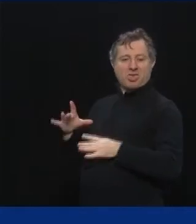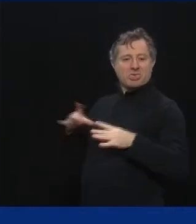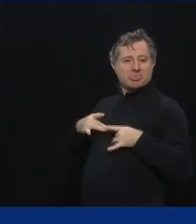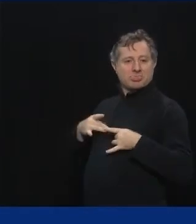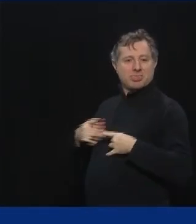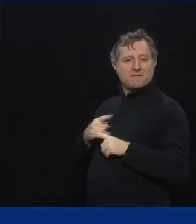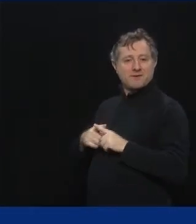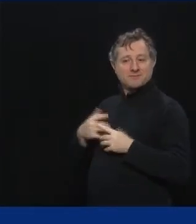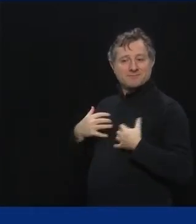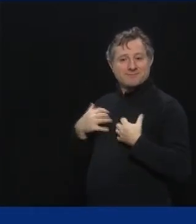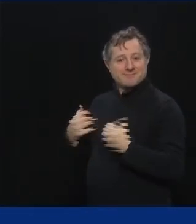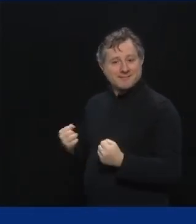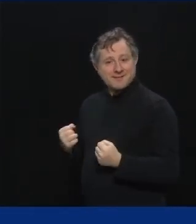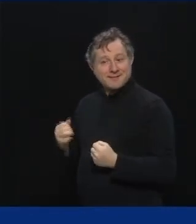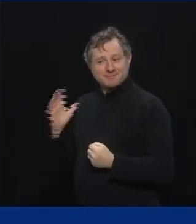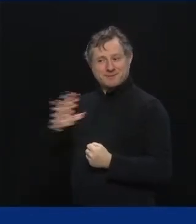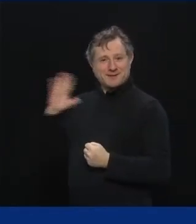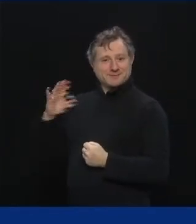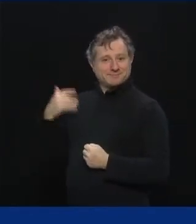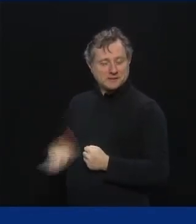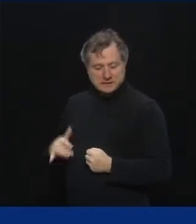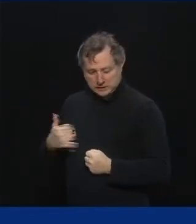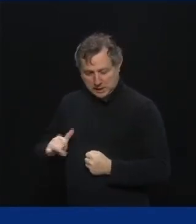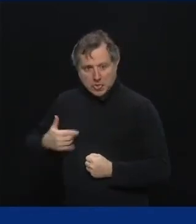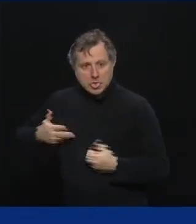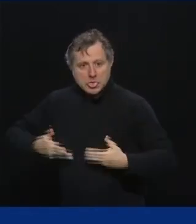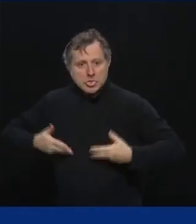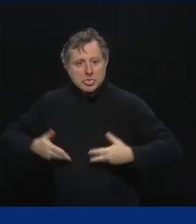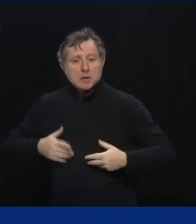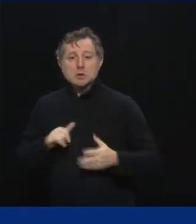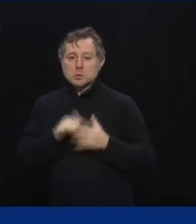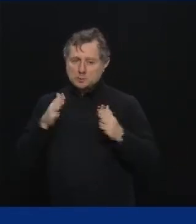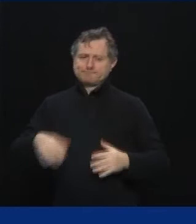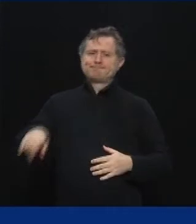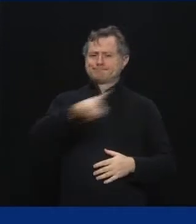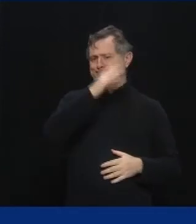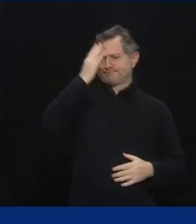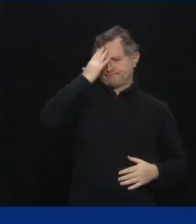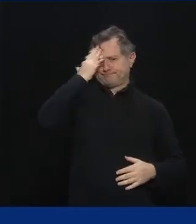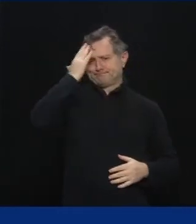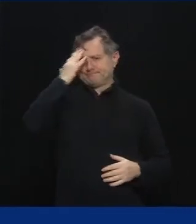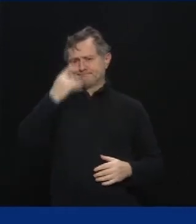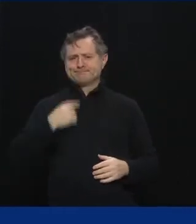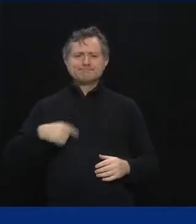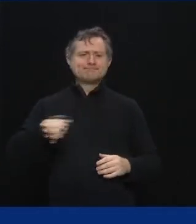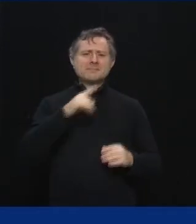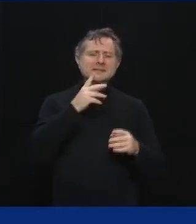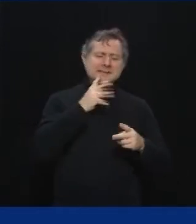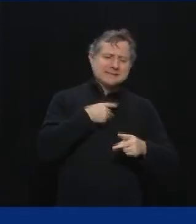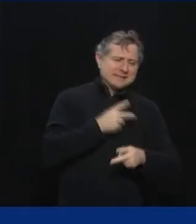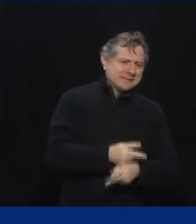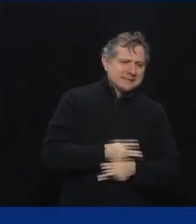GET ON WITH LIFE WHILE DEALING WITH SCARY UNKNOWN SIDE EFFECTS FROM HAVING CONTRACTED COVID MANY MONTHS AGO. SO THIS IS SOMETHING I WANT NEW